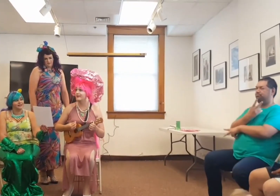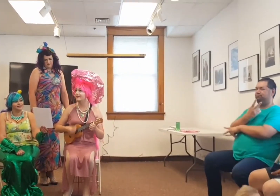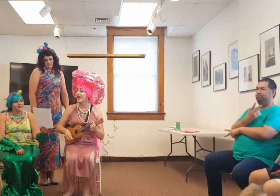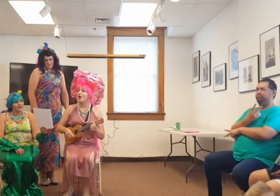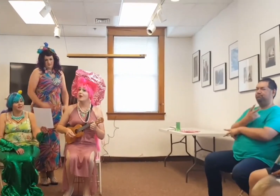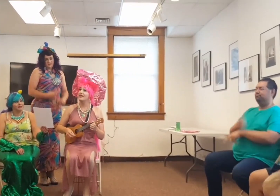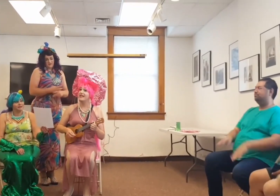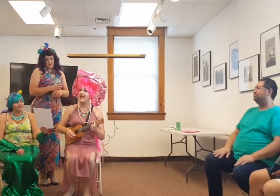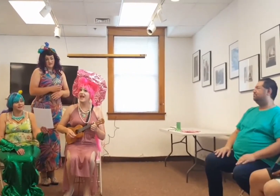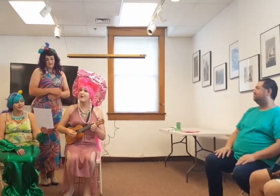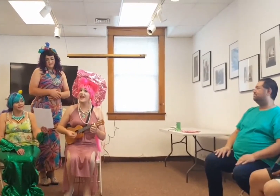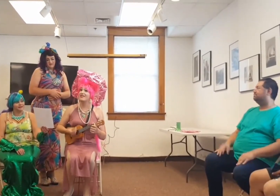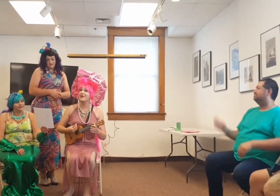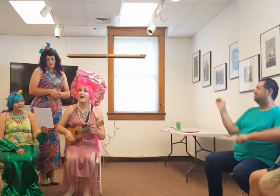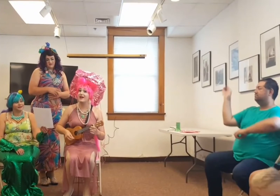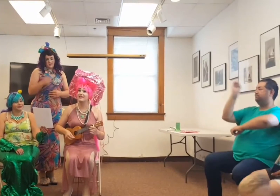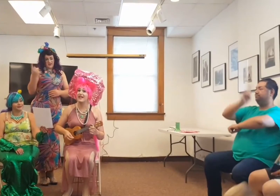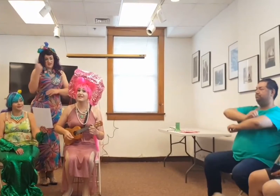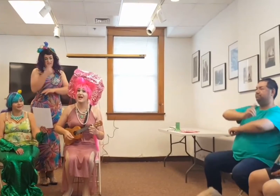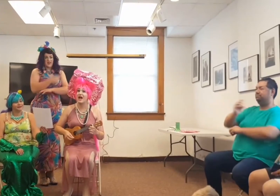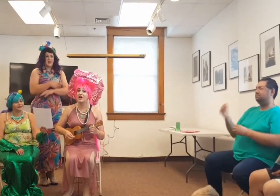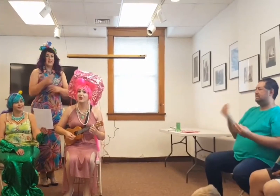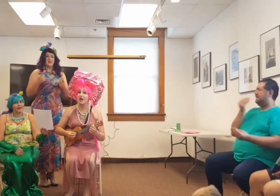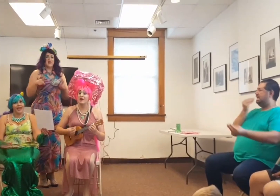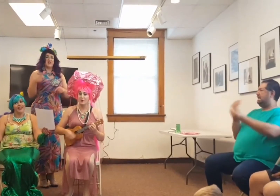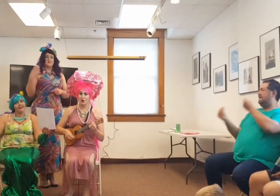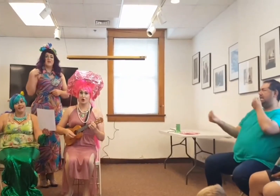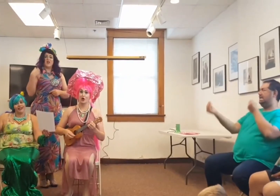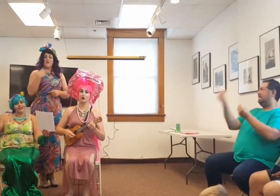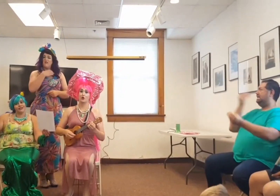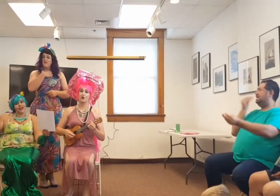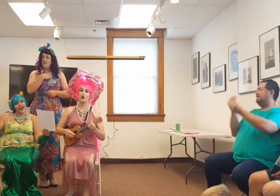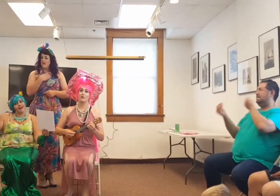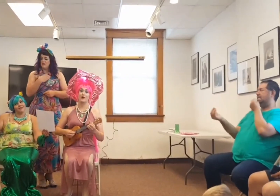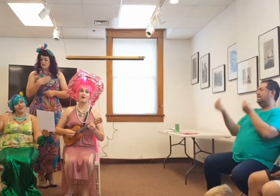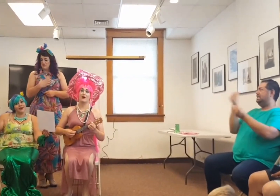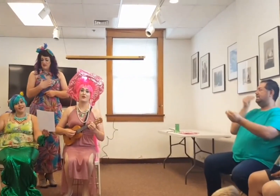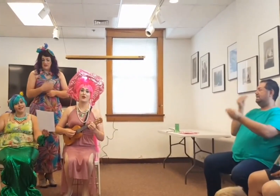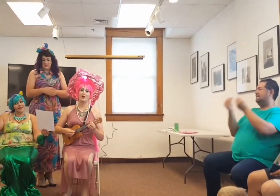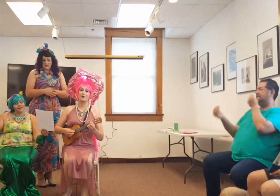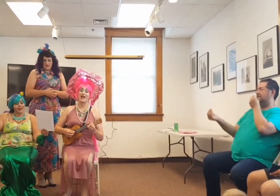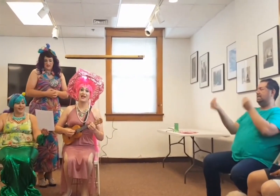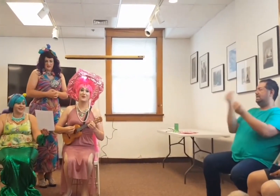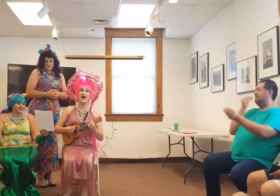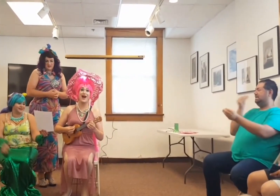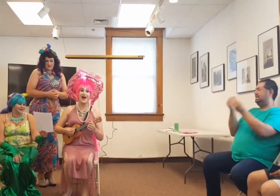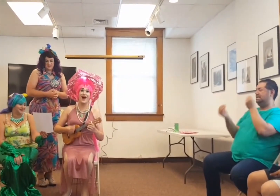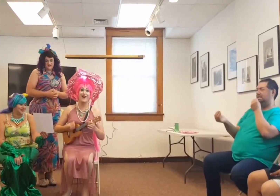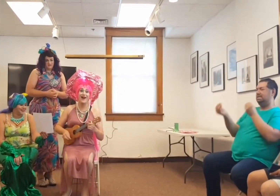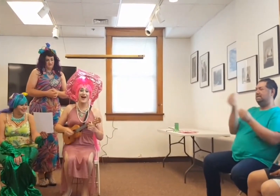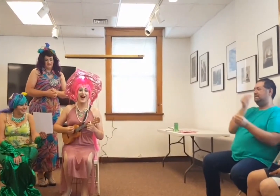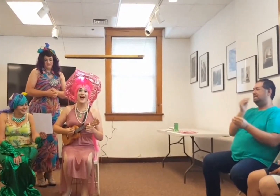One day when the boss gets hungry, guess who's gonna be on the plate? Whu oh!